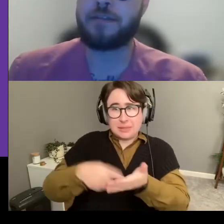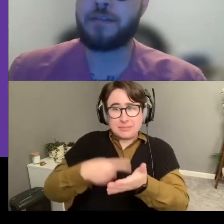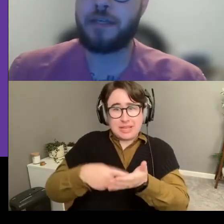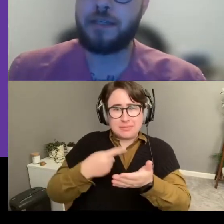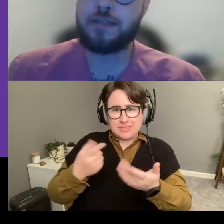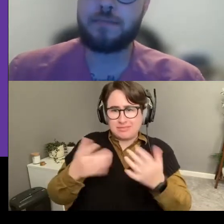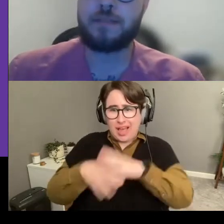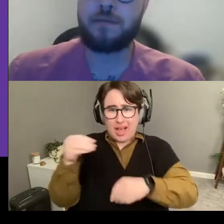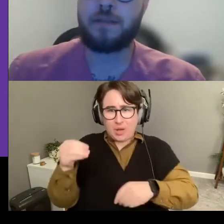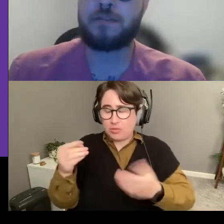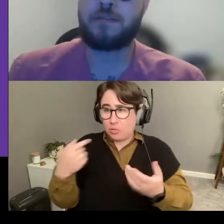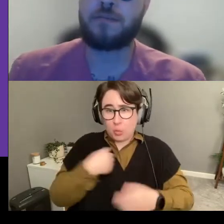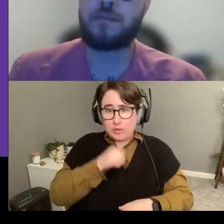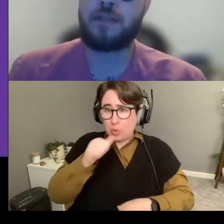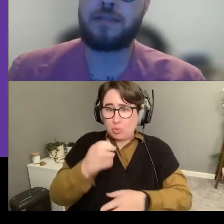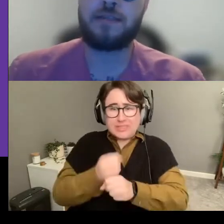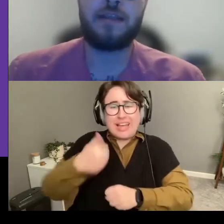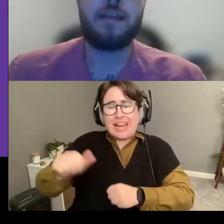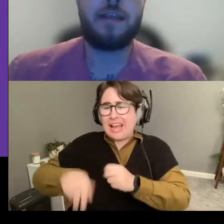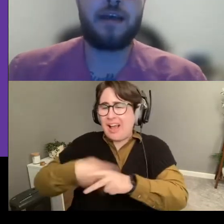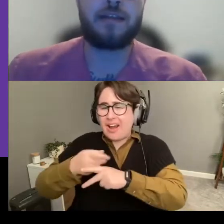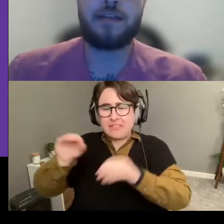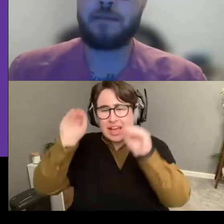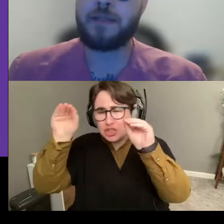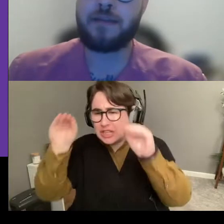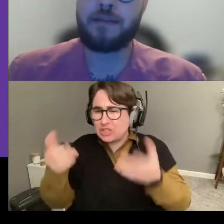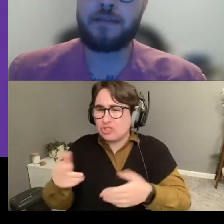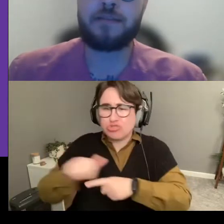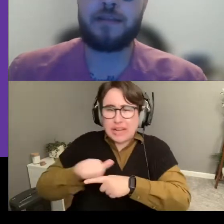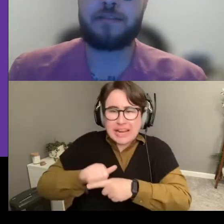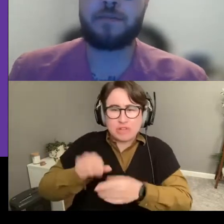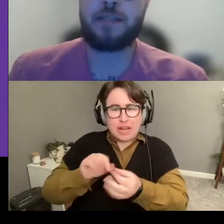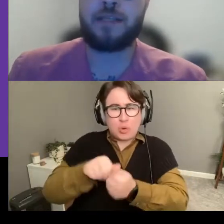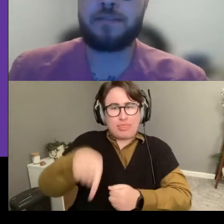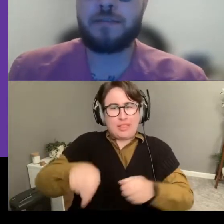or training specific to these topic areas as it relates